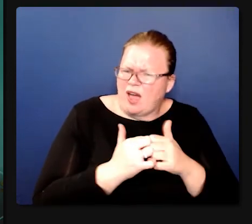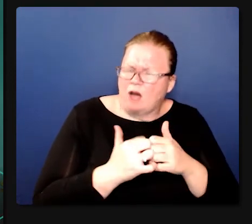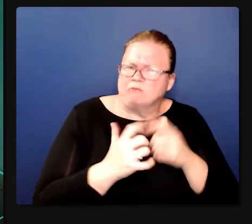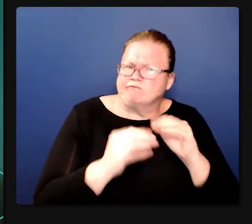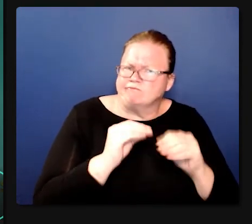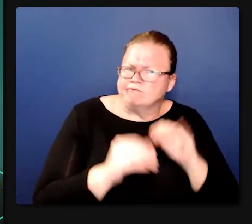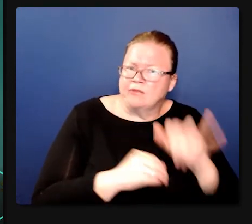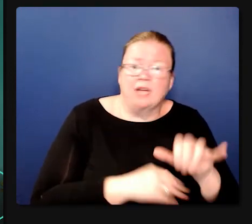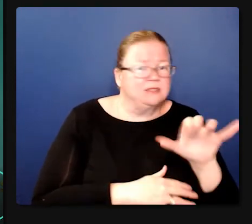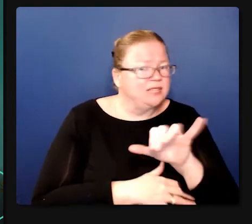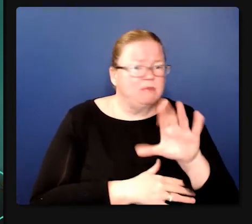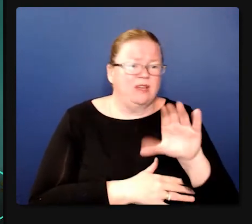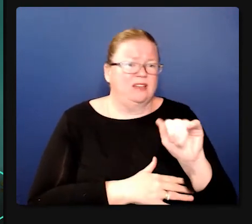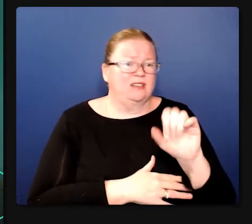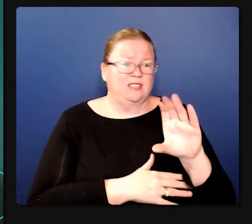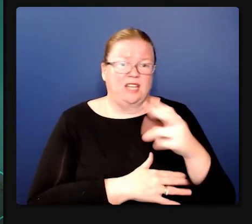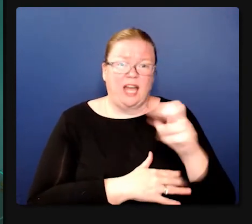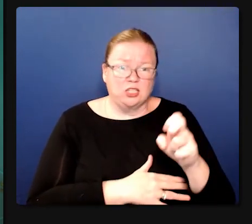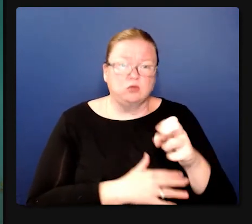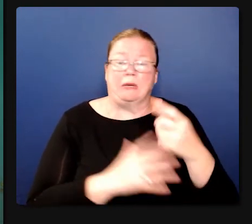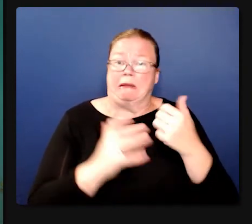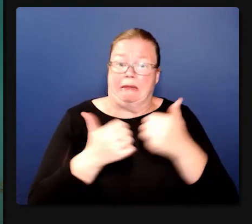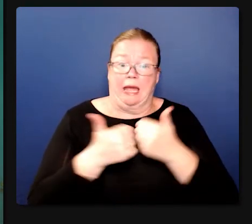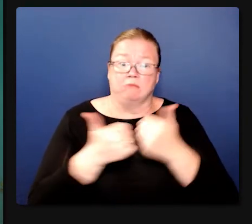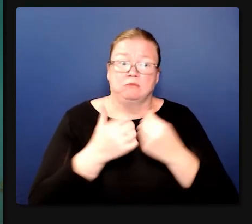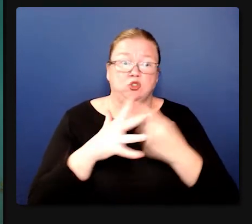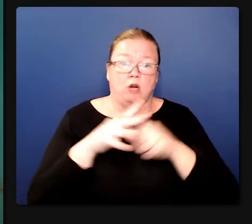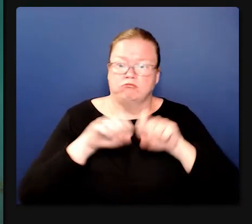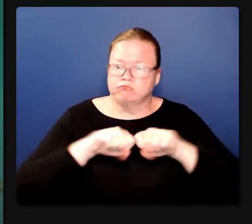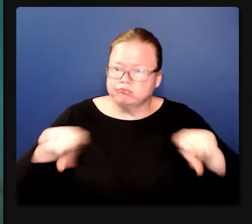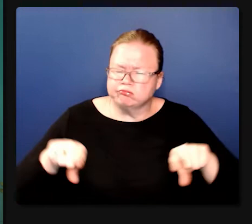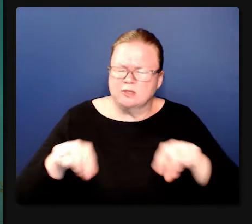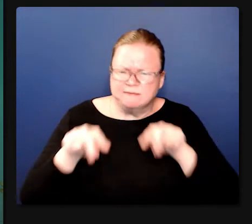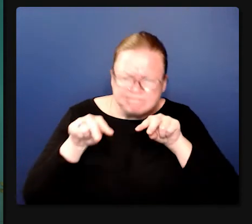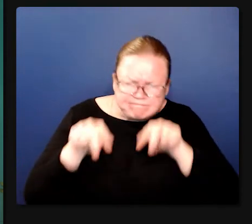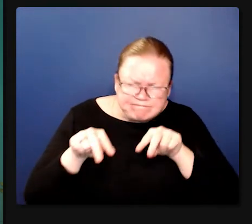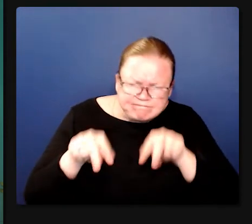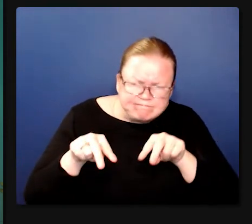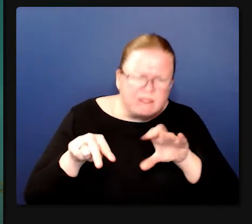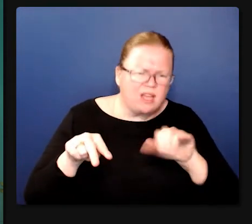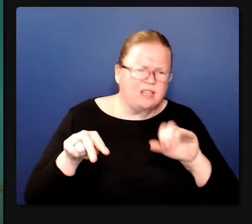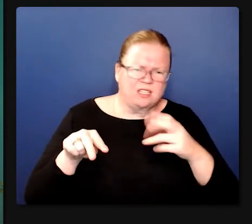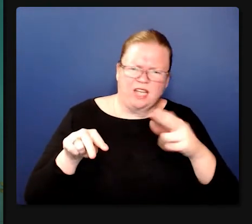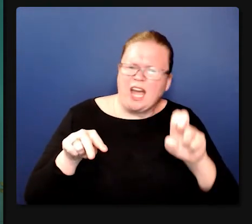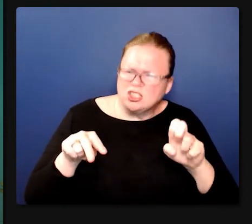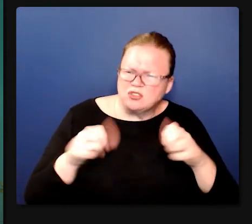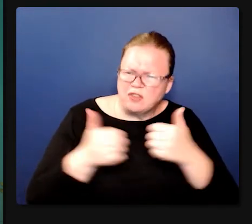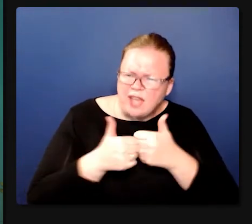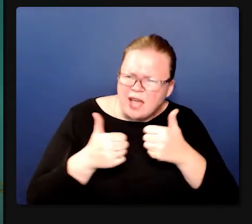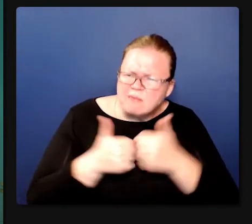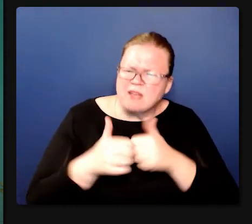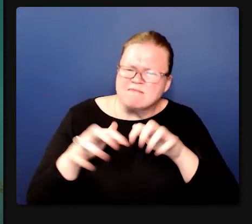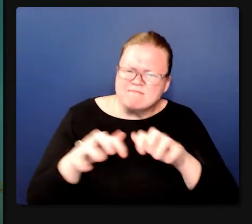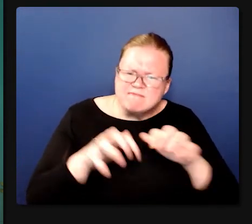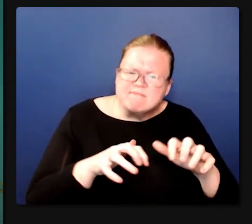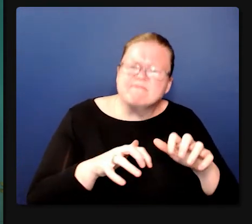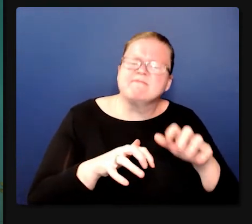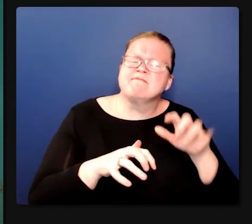Same thing with the crashes, like when we launch a game we closely monitor the crashes for the game on different platforms,